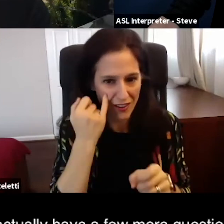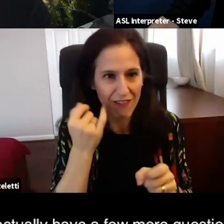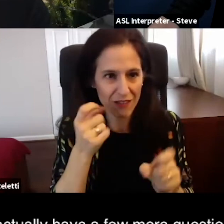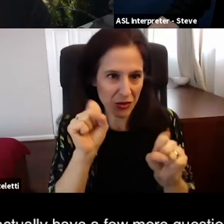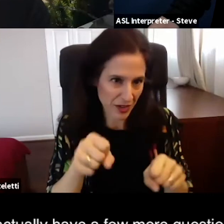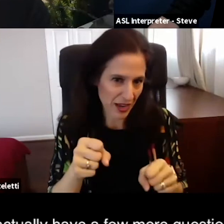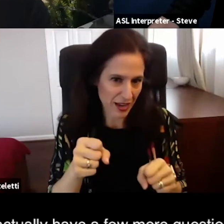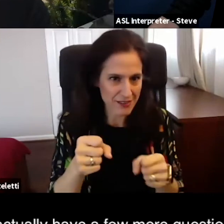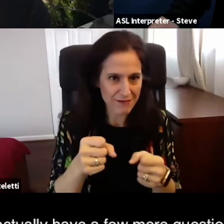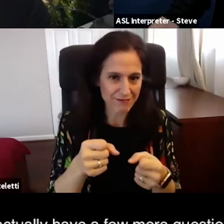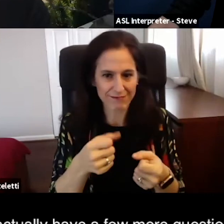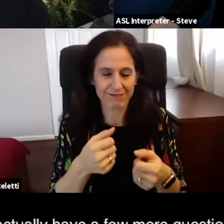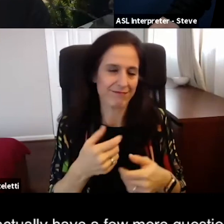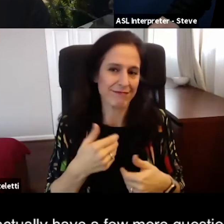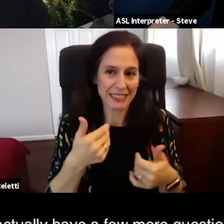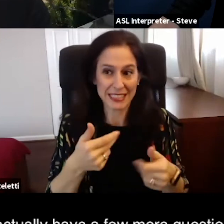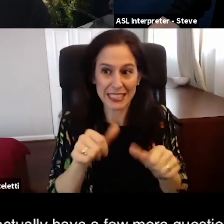so we actually have a few more questions here